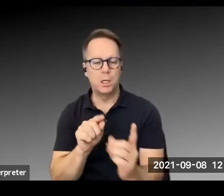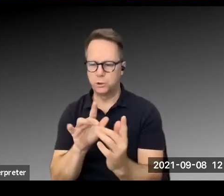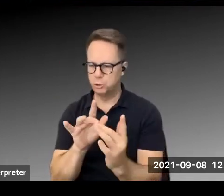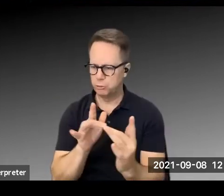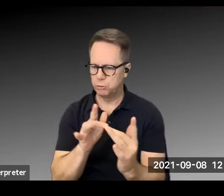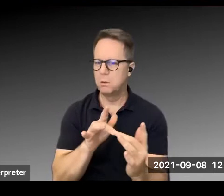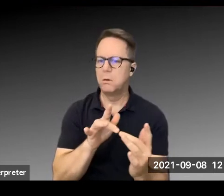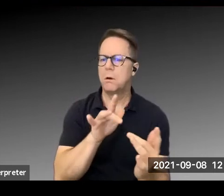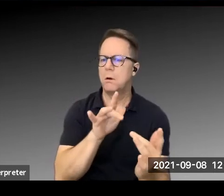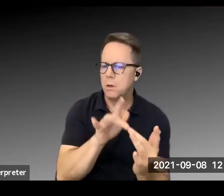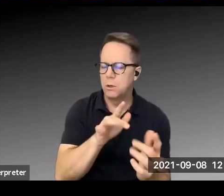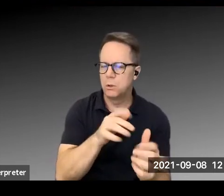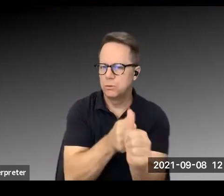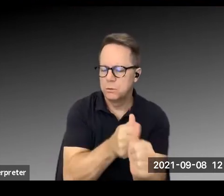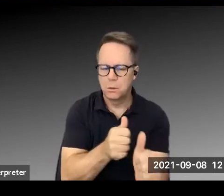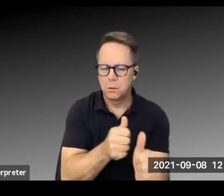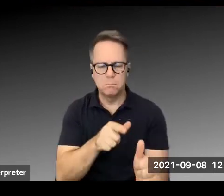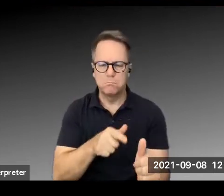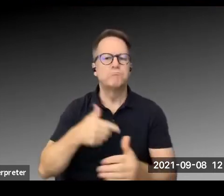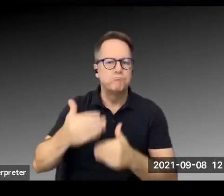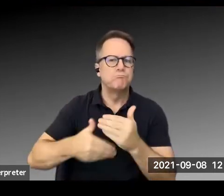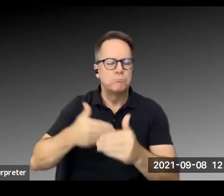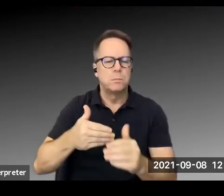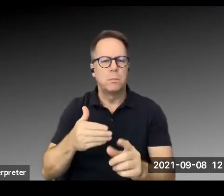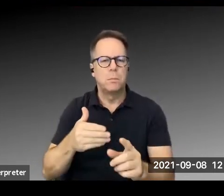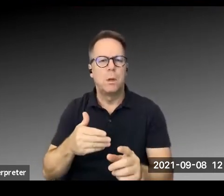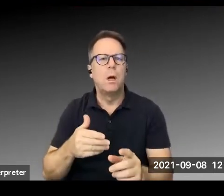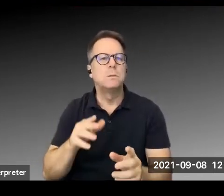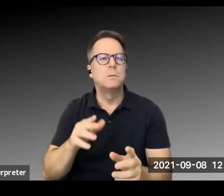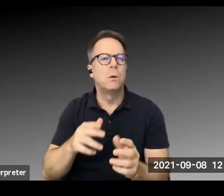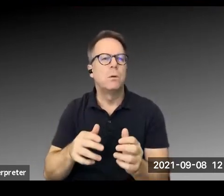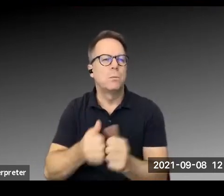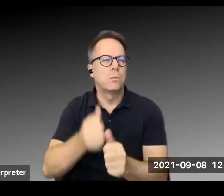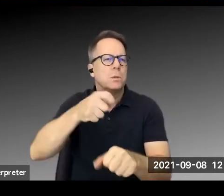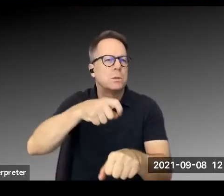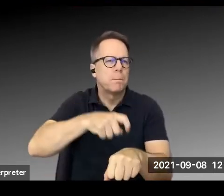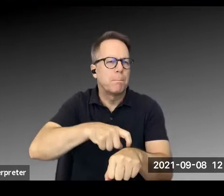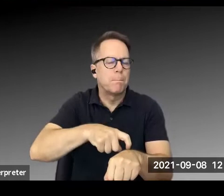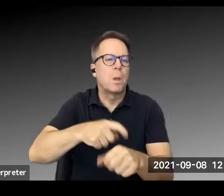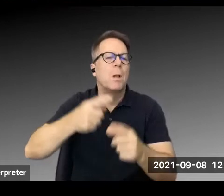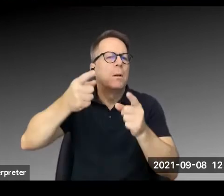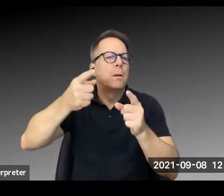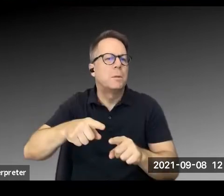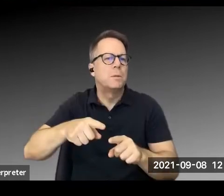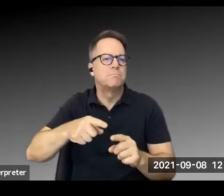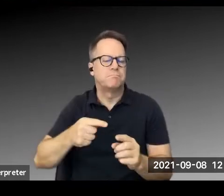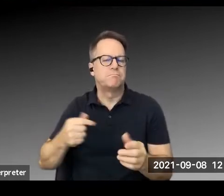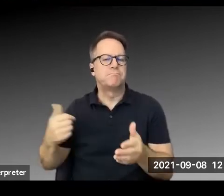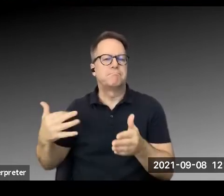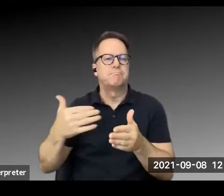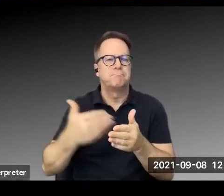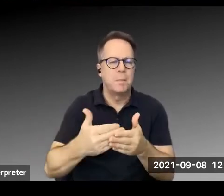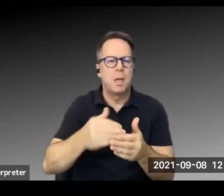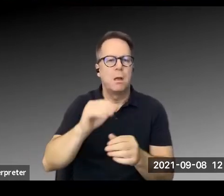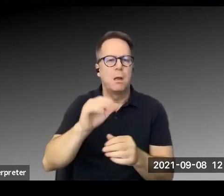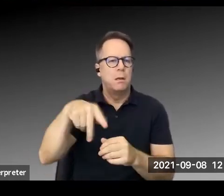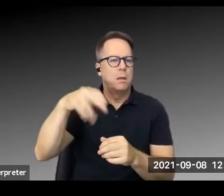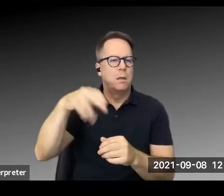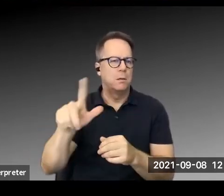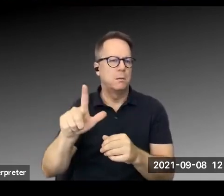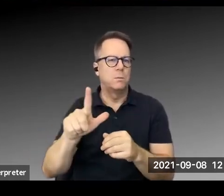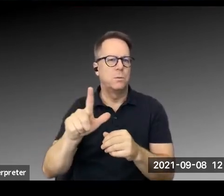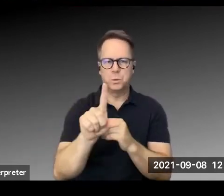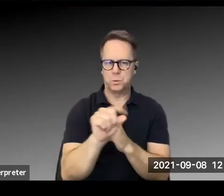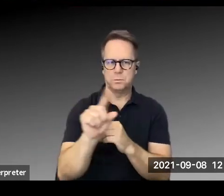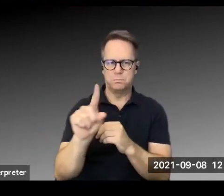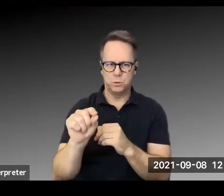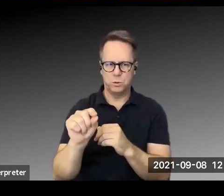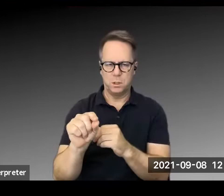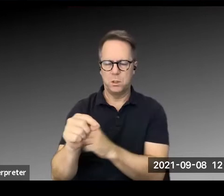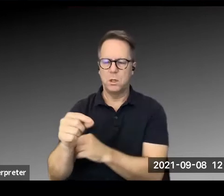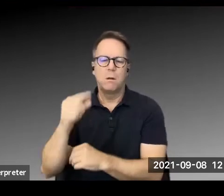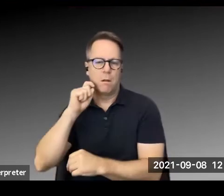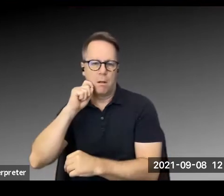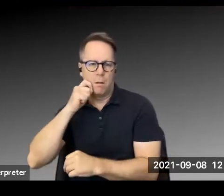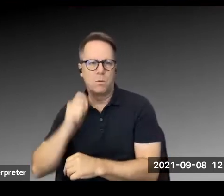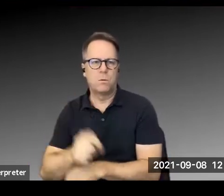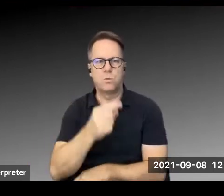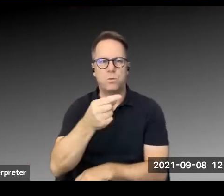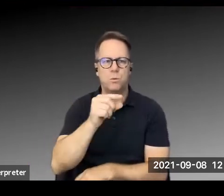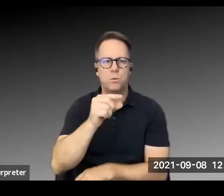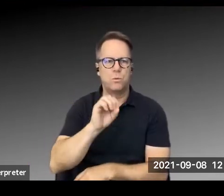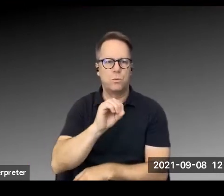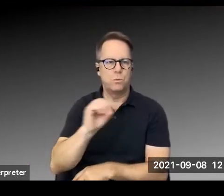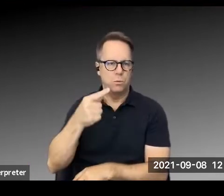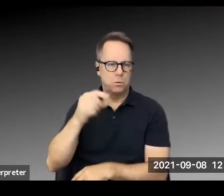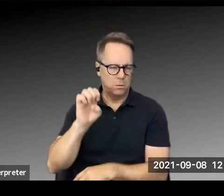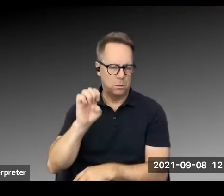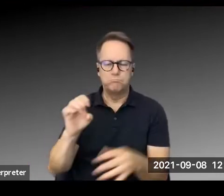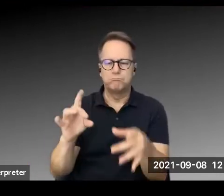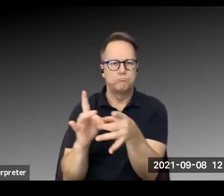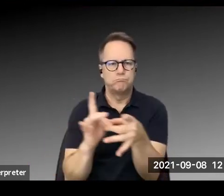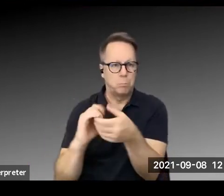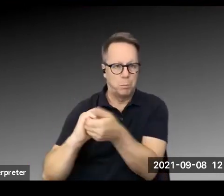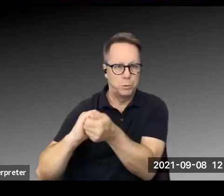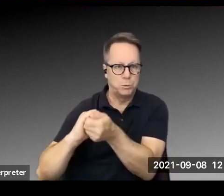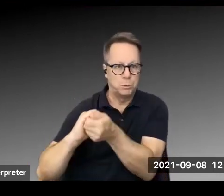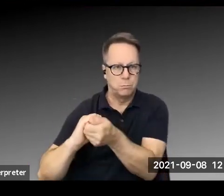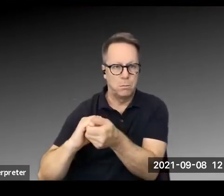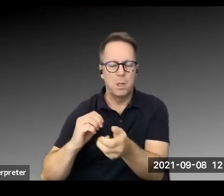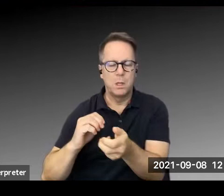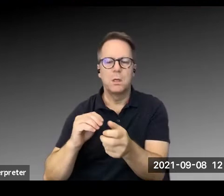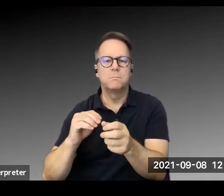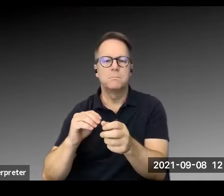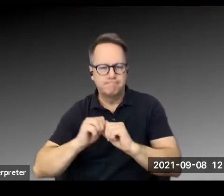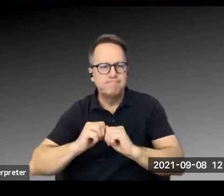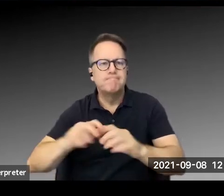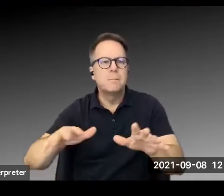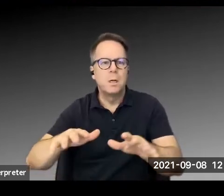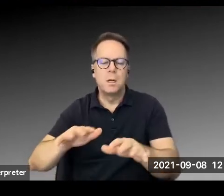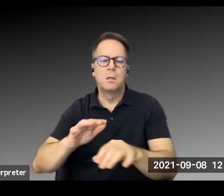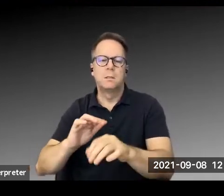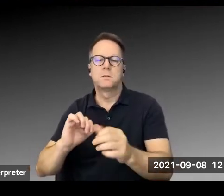Most cases that were coming to the fore by April 2020, when Apple and Google announced their joint partnership putting this digital notification schema, making it available on both Android and Apple phones.